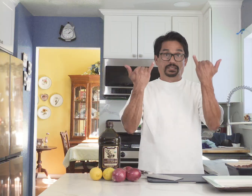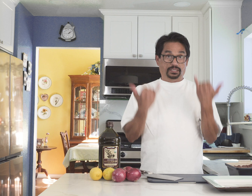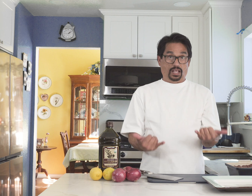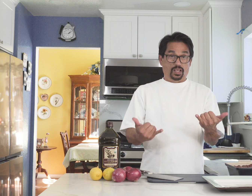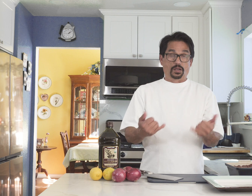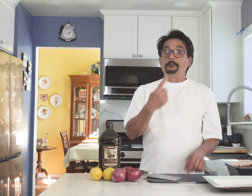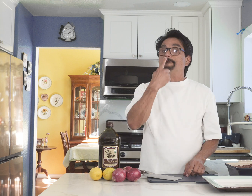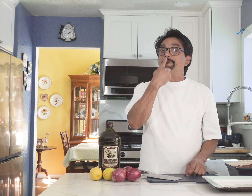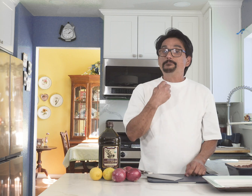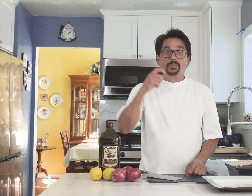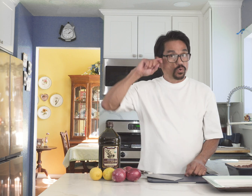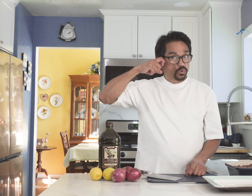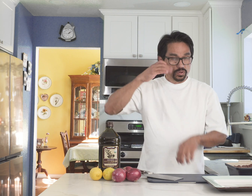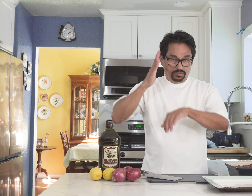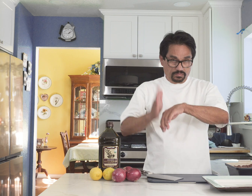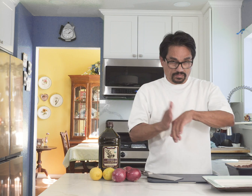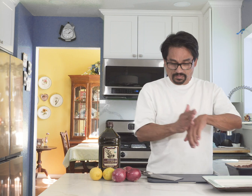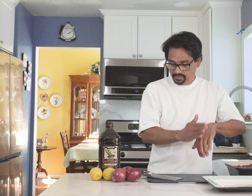Now chop the red onions